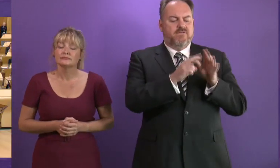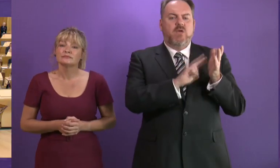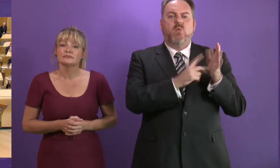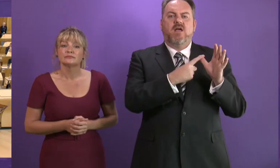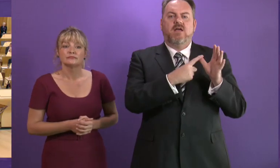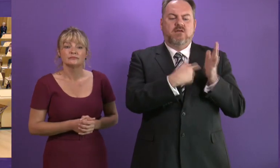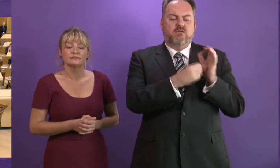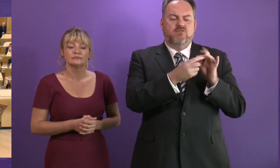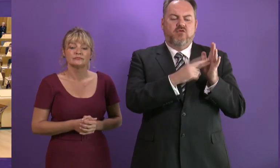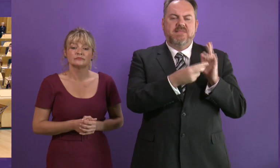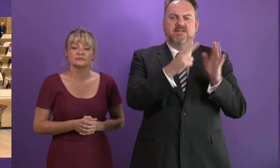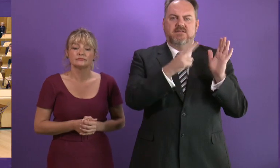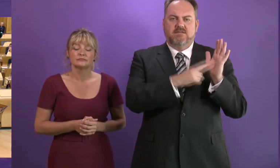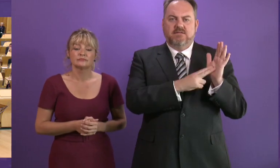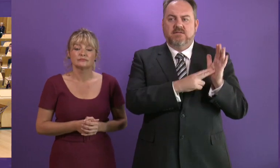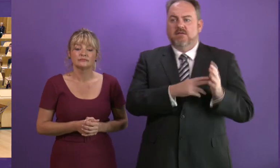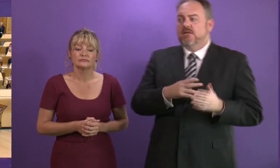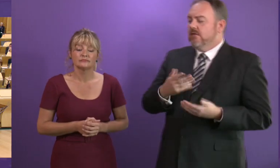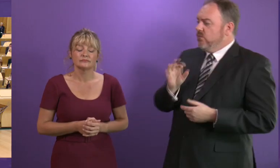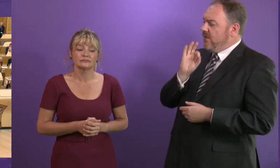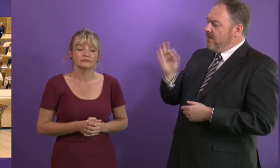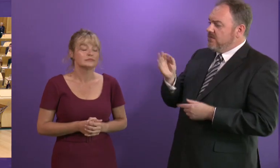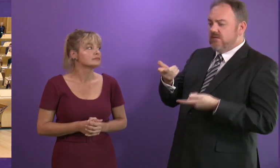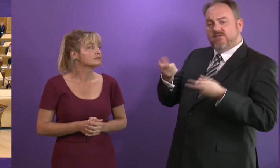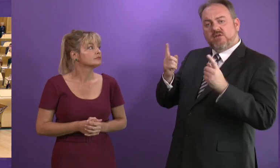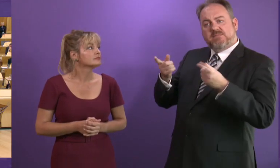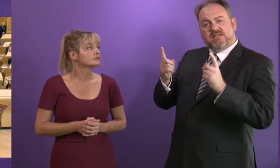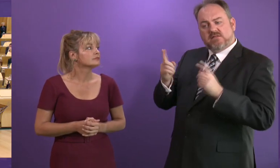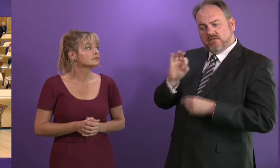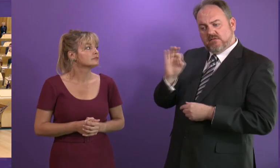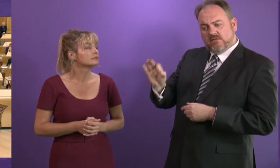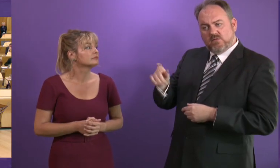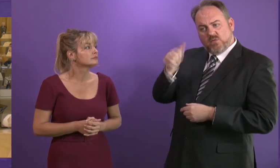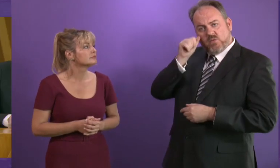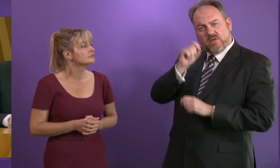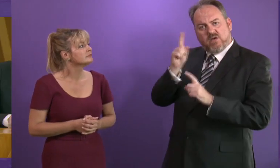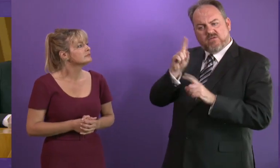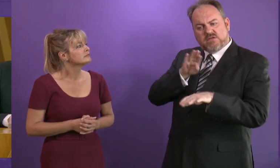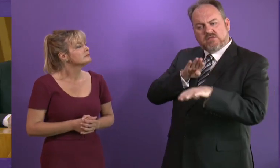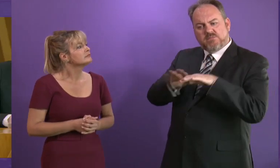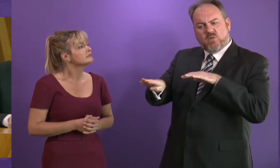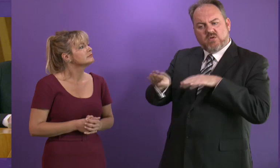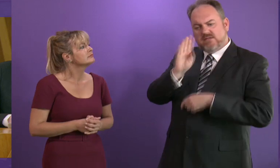Has the Government been made aware of Sports Direct’s sudden decision to terminate Tesco’s